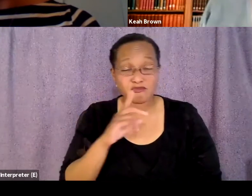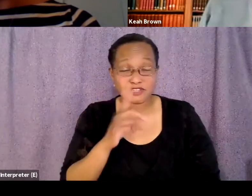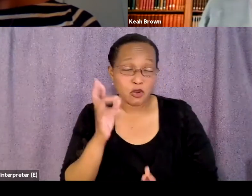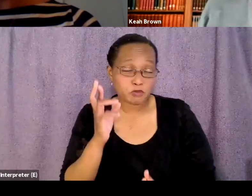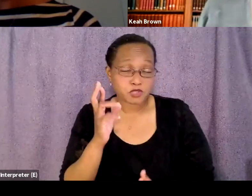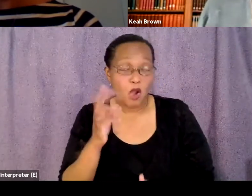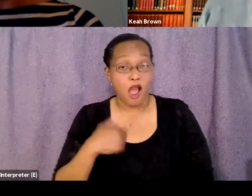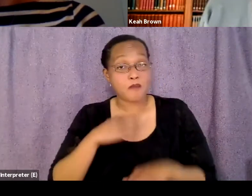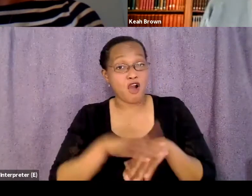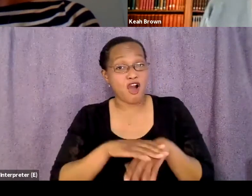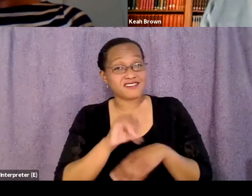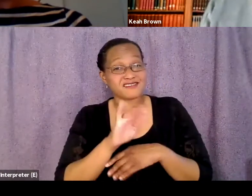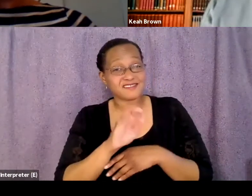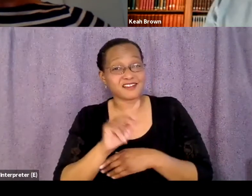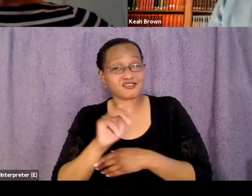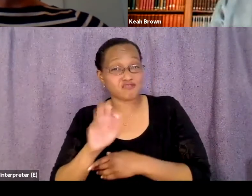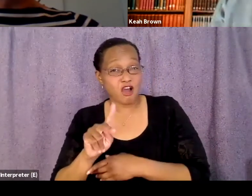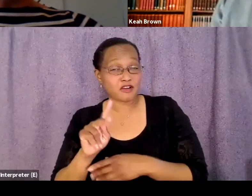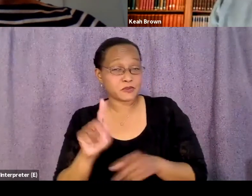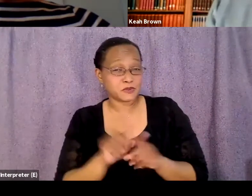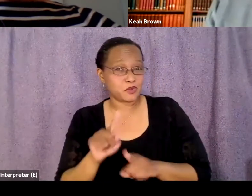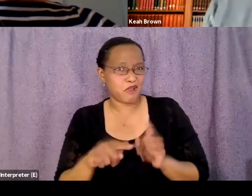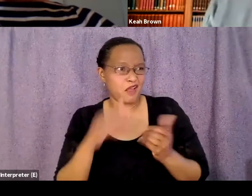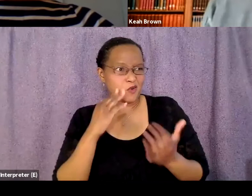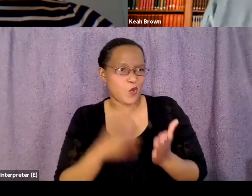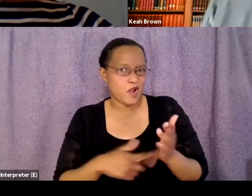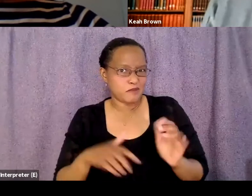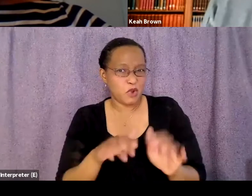doing like I'm on it, but am I really on it, who knows.